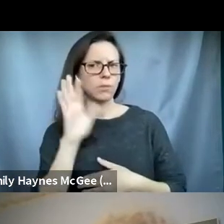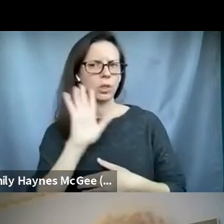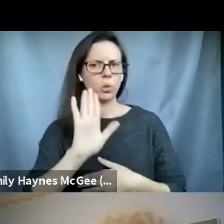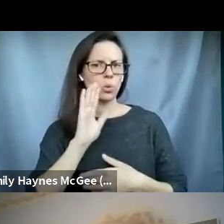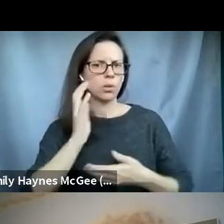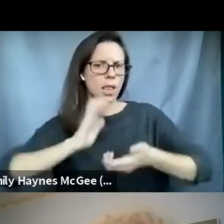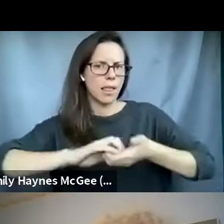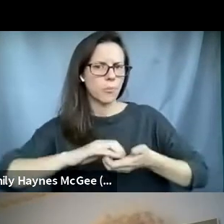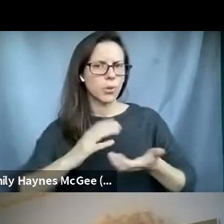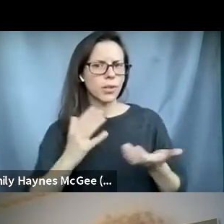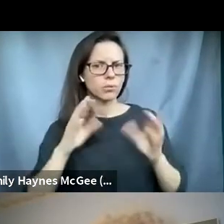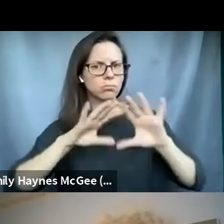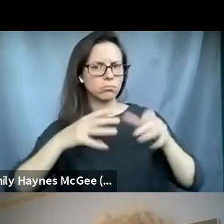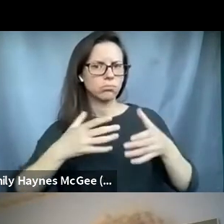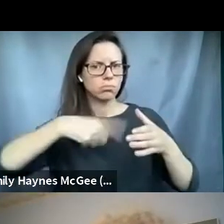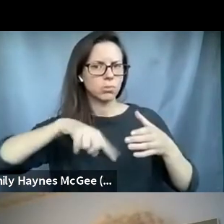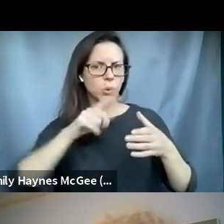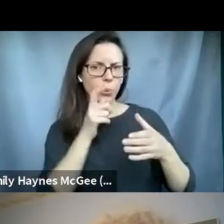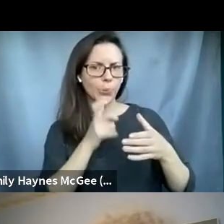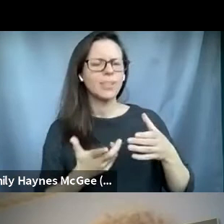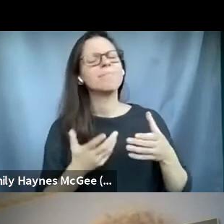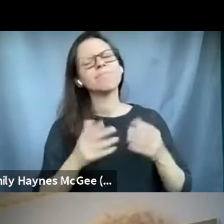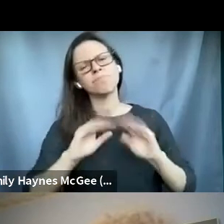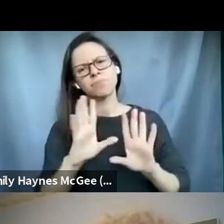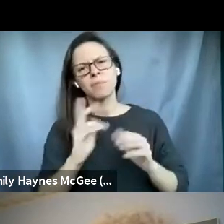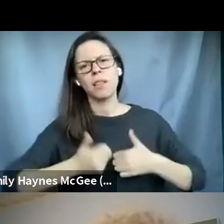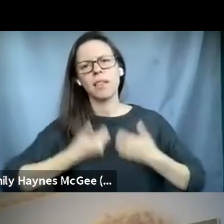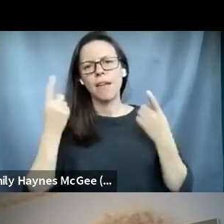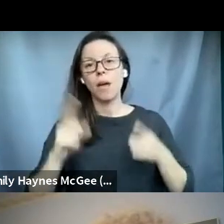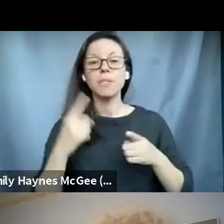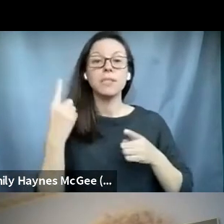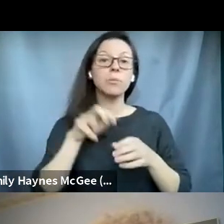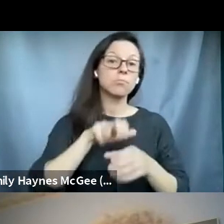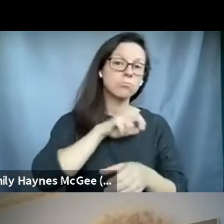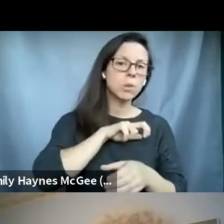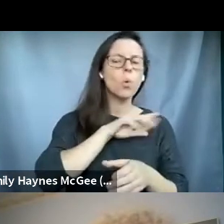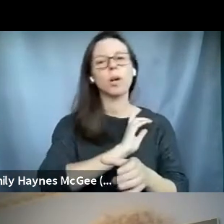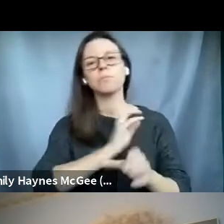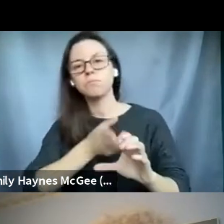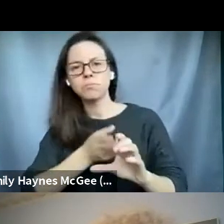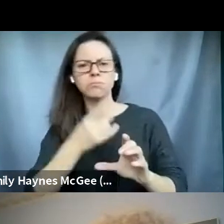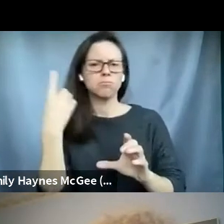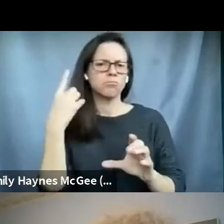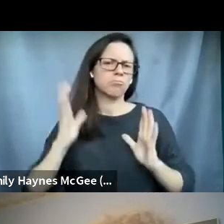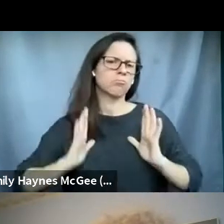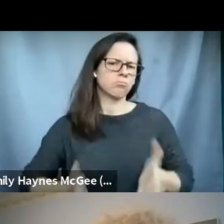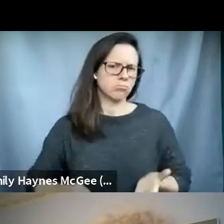Obviously, you know, things happen and someone may need to pull back or you may have an opportunity